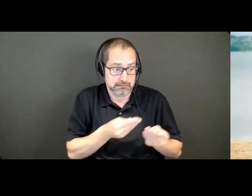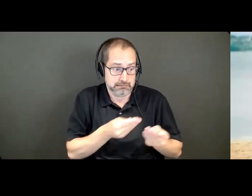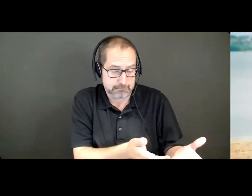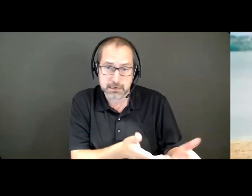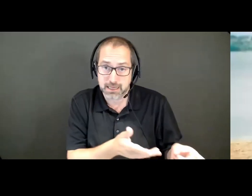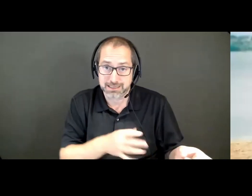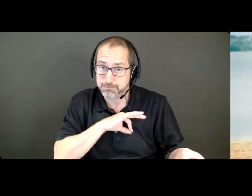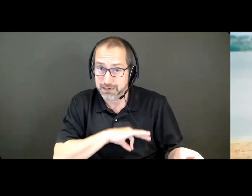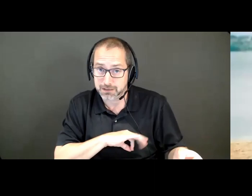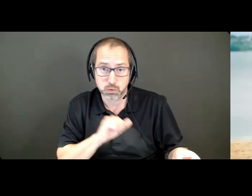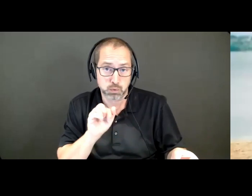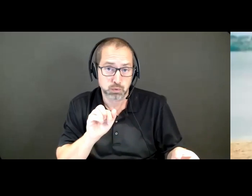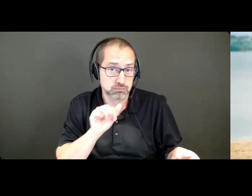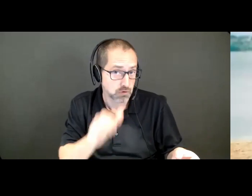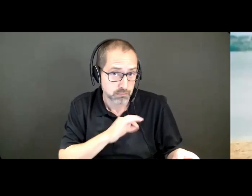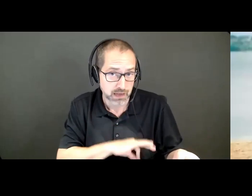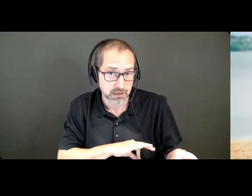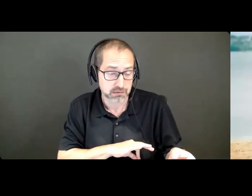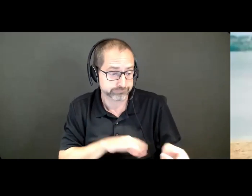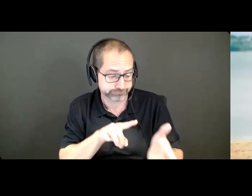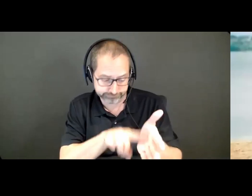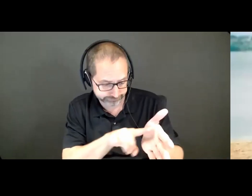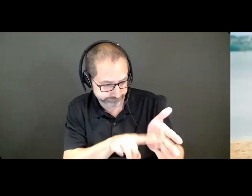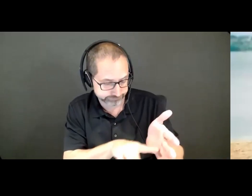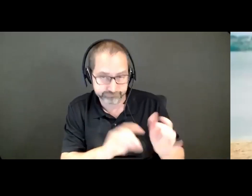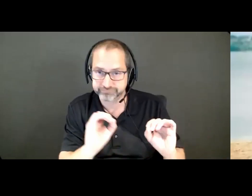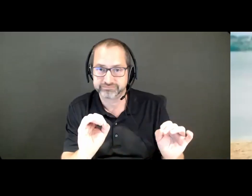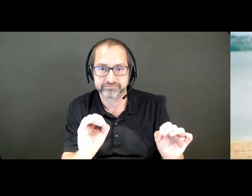there’s very little research on that. We actually really getting to the bottom of whether that’s